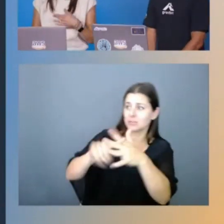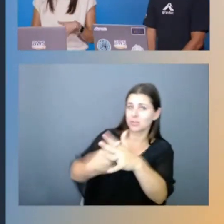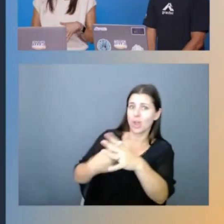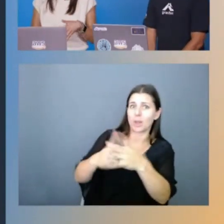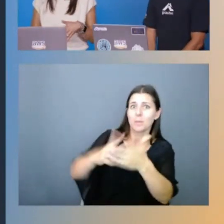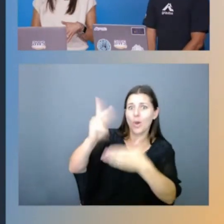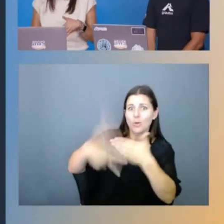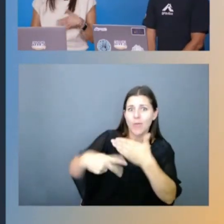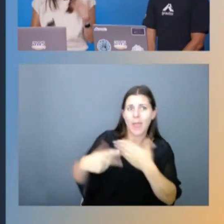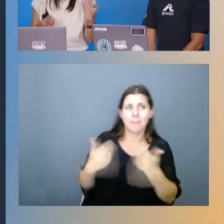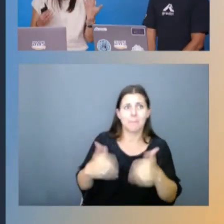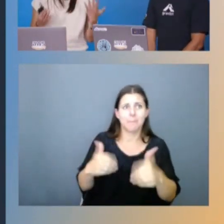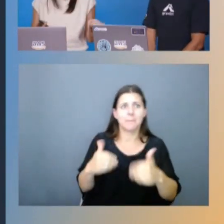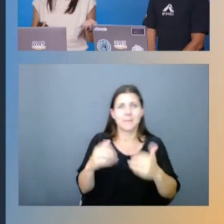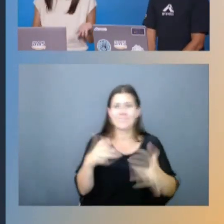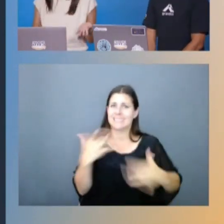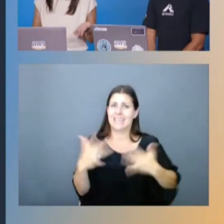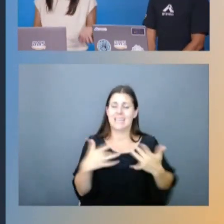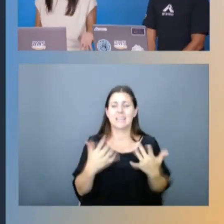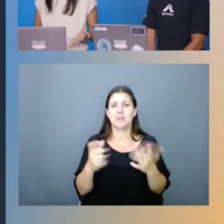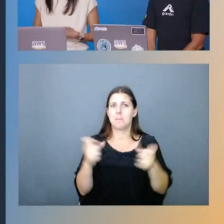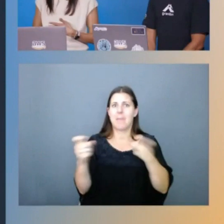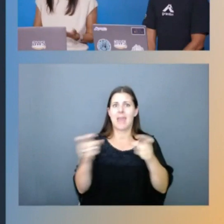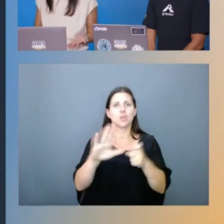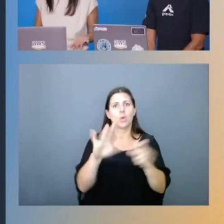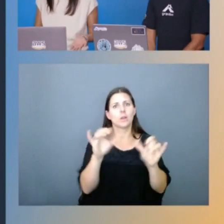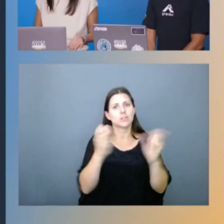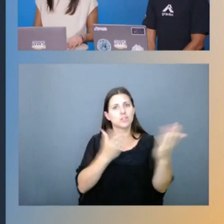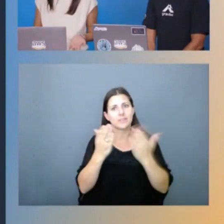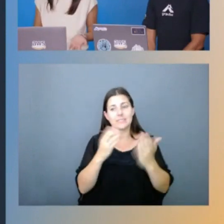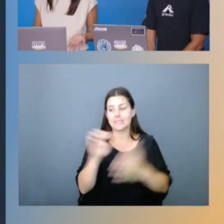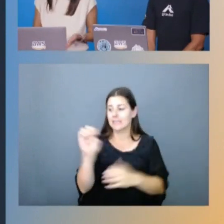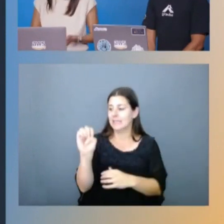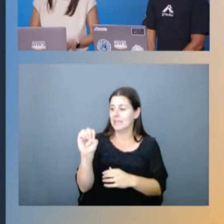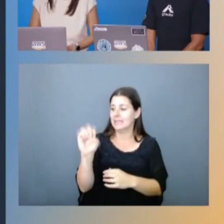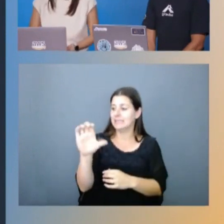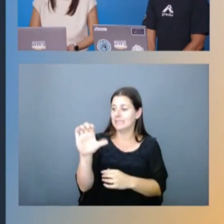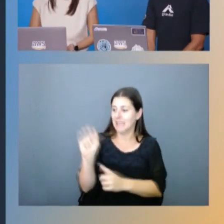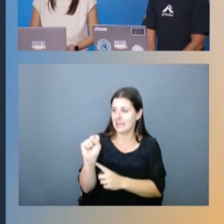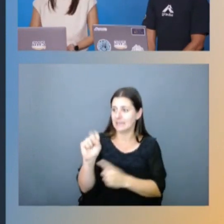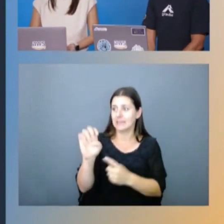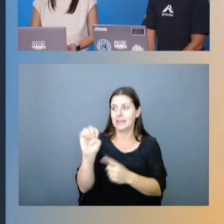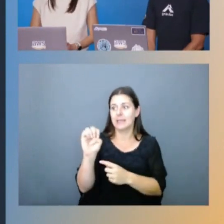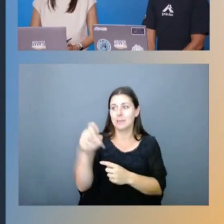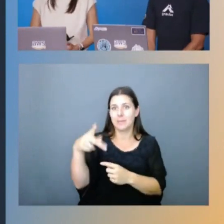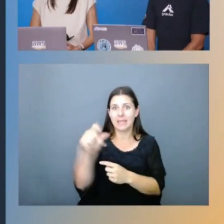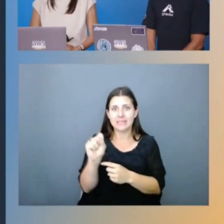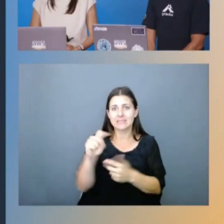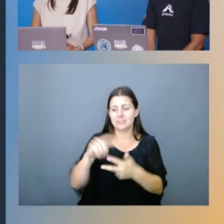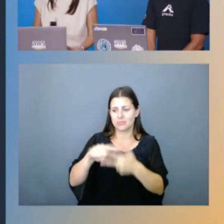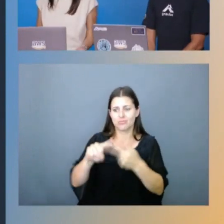and because in addition to ECS and EKS, which I already mentioned, Graviton's also available through a number of